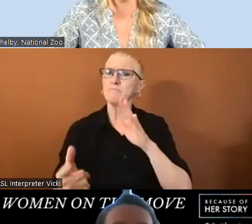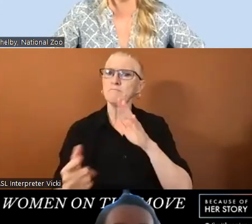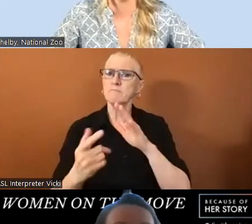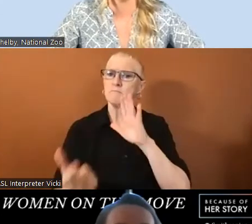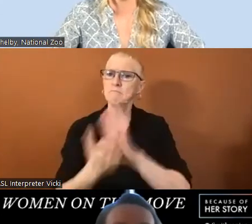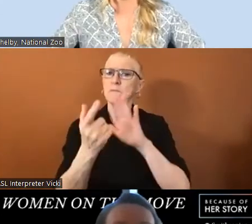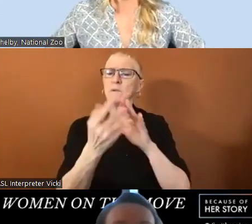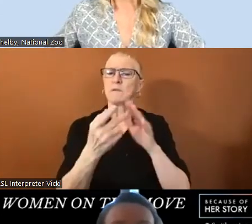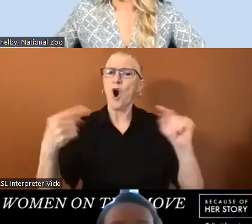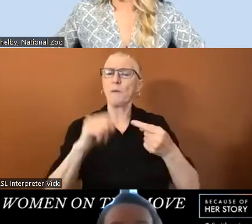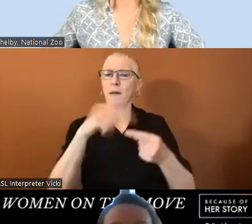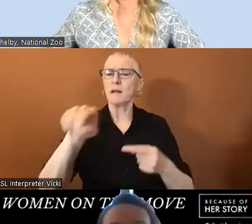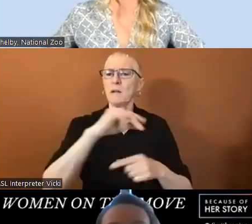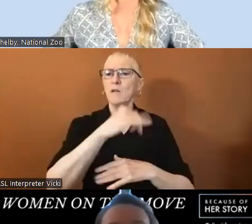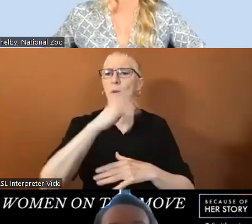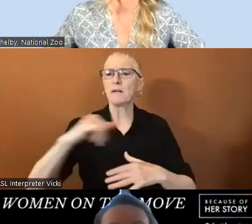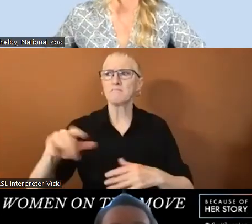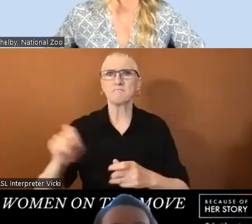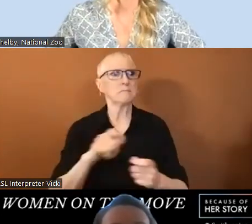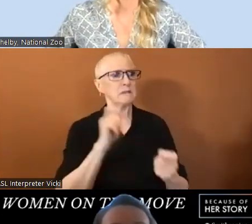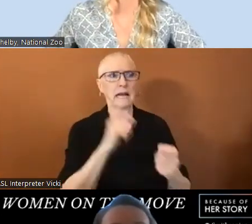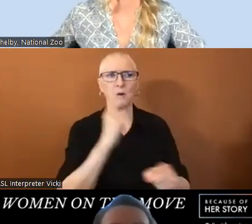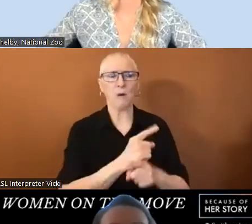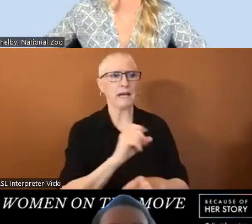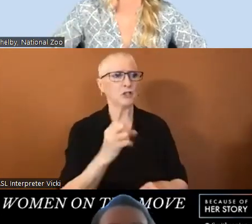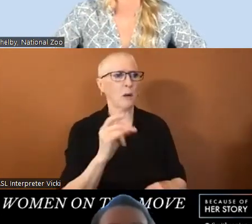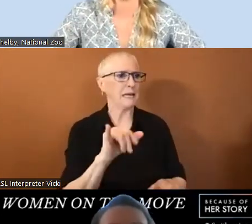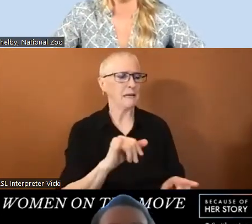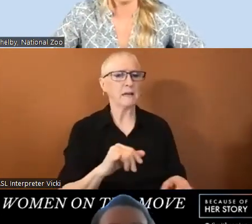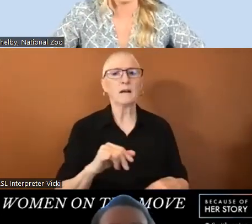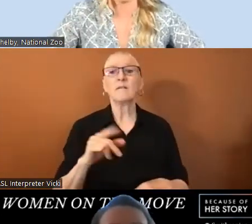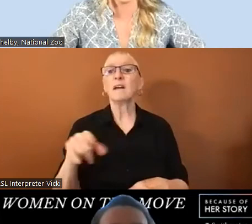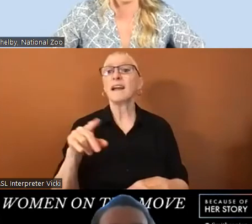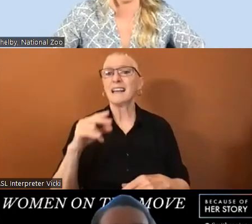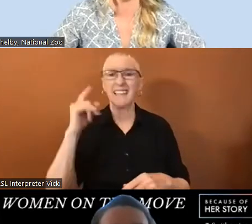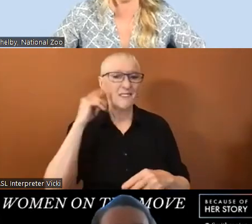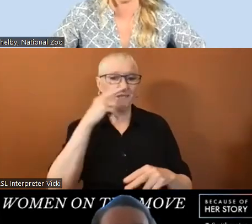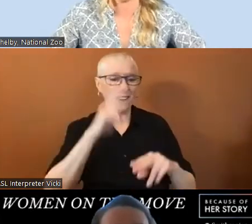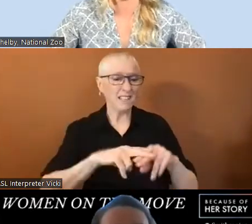Sarah: That's exactly right, Shelby. >>Shelby: Awesome. Nibal says that it sounds very fun to study whales and animals.